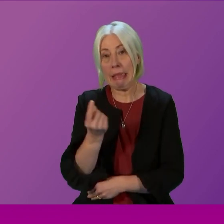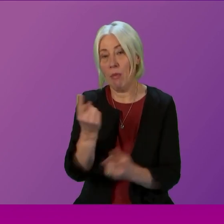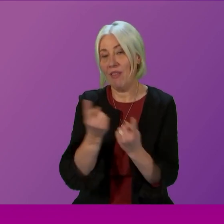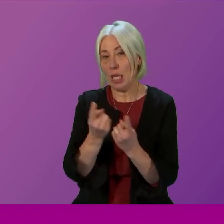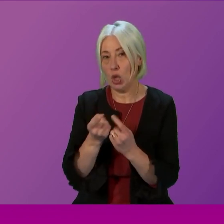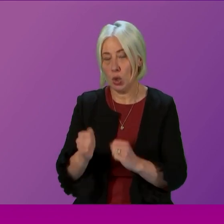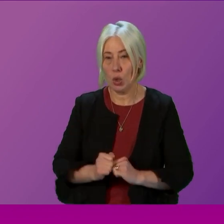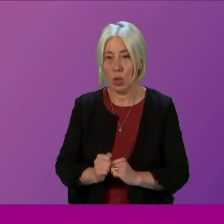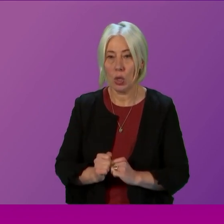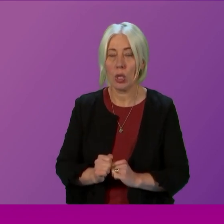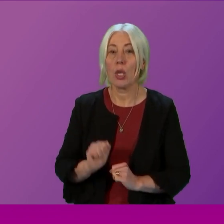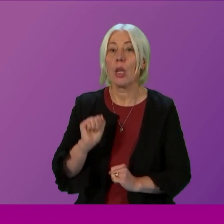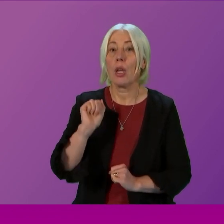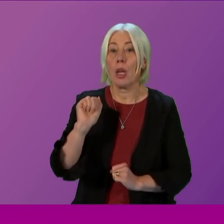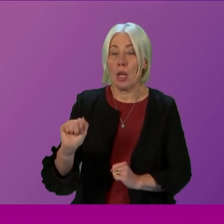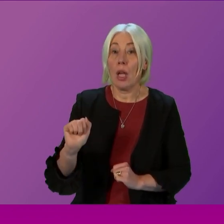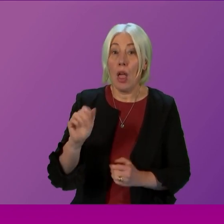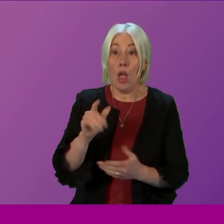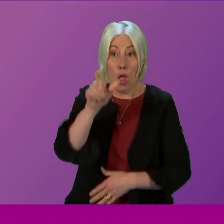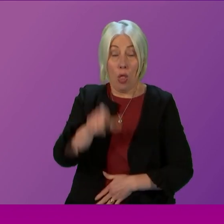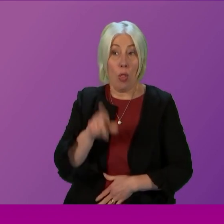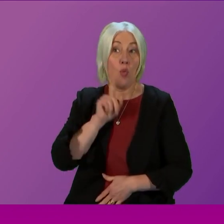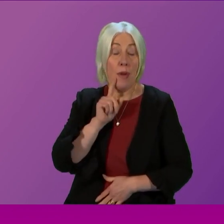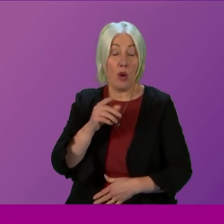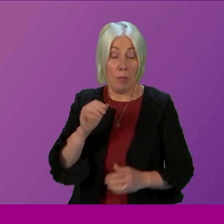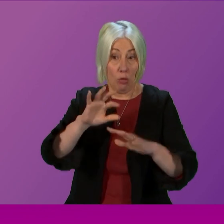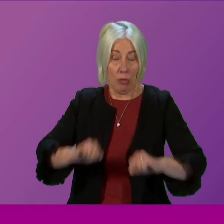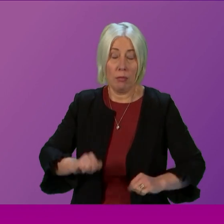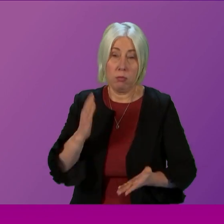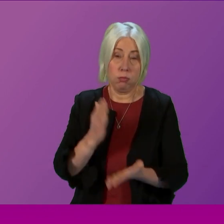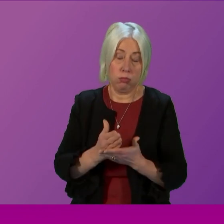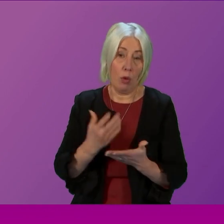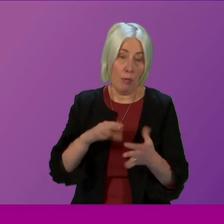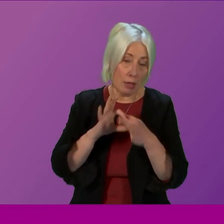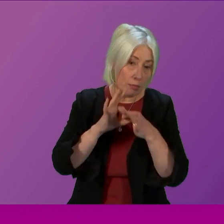EmilyTest is an important initiative that the Government worked on with universities